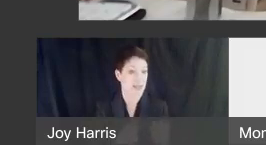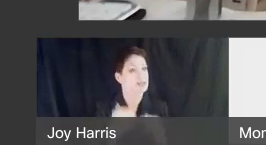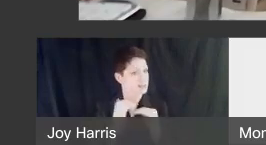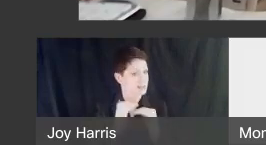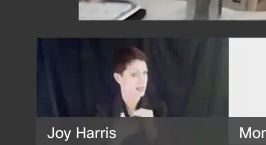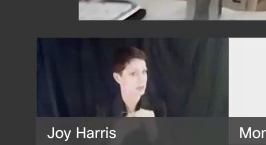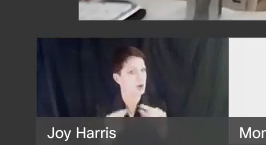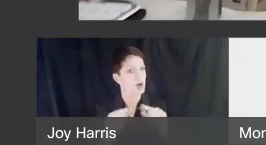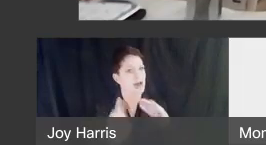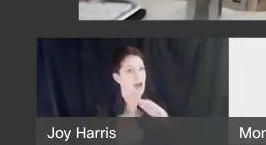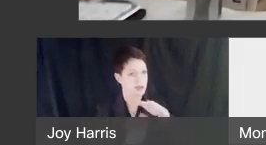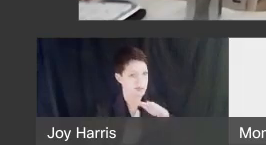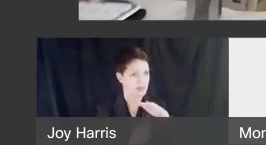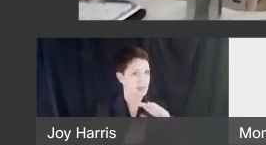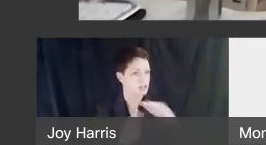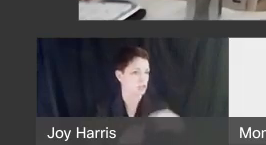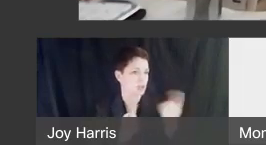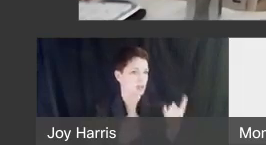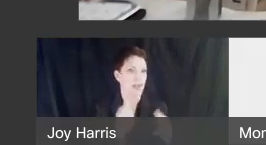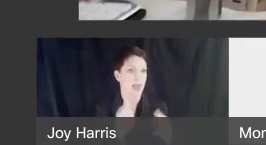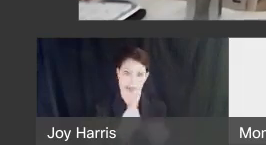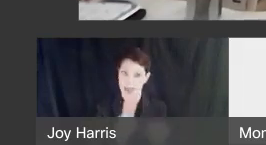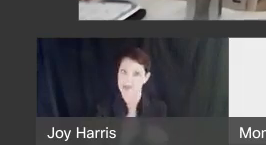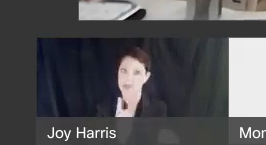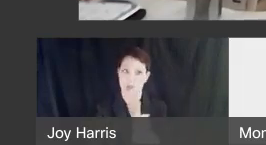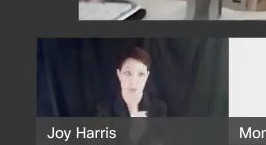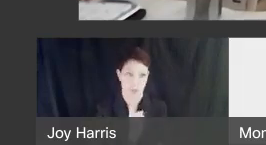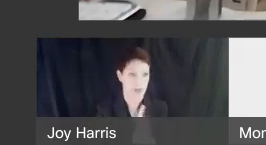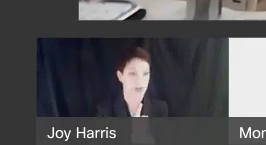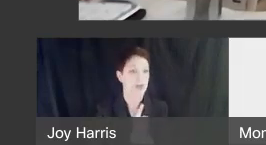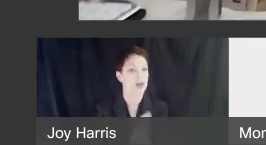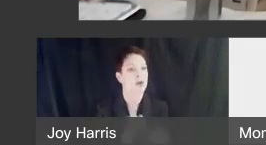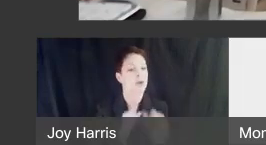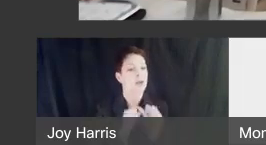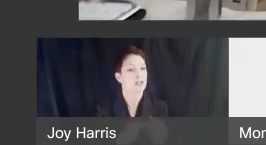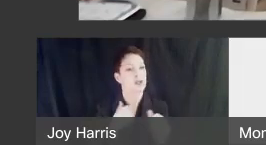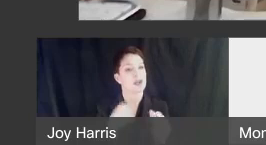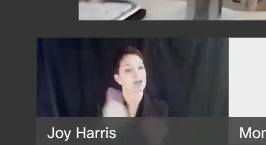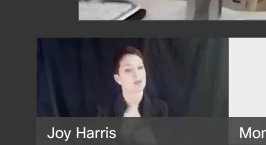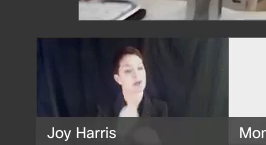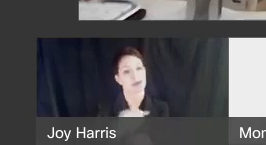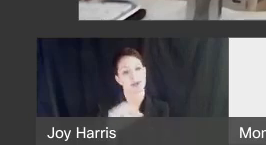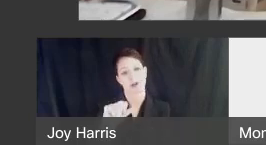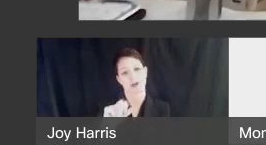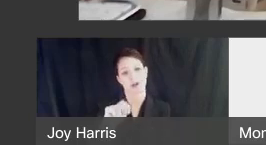quarantine as appropriate and we continue to do regular antigen testing of all correctional